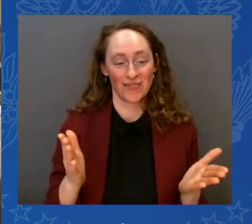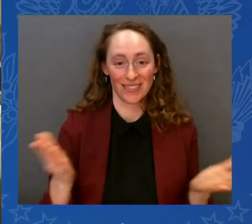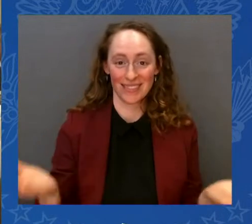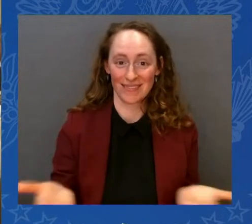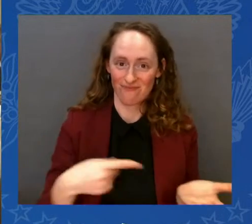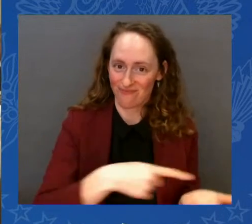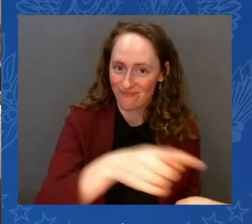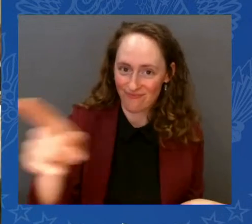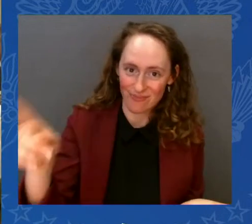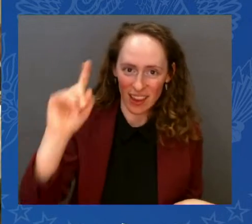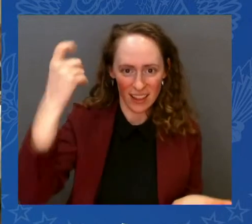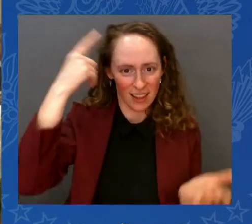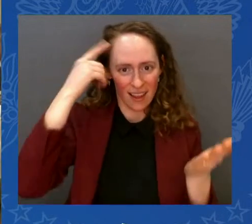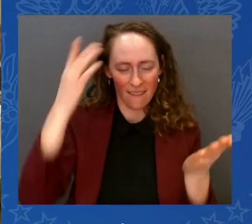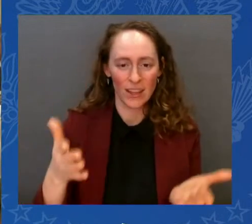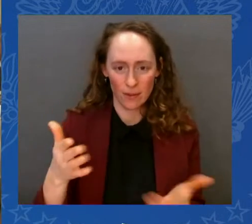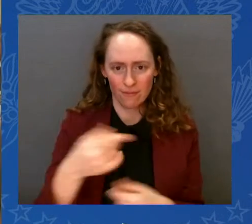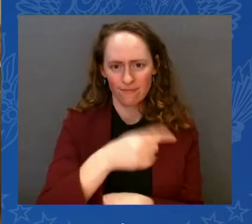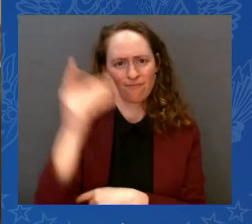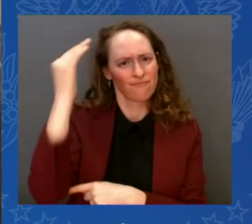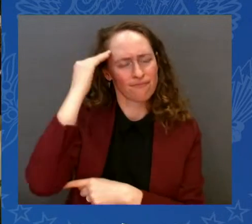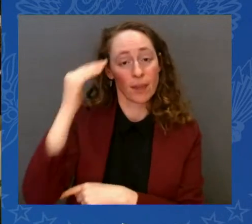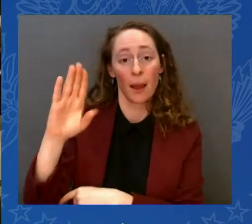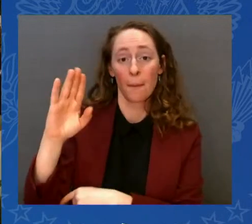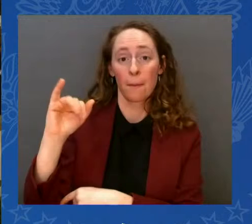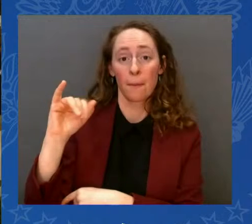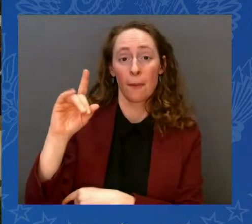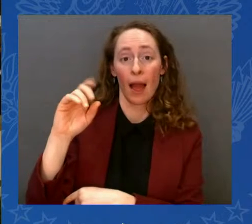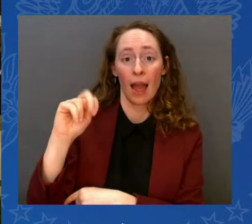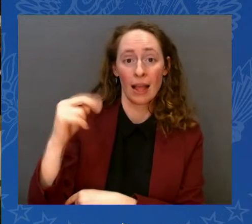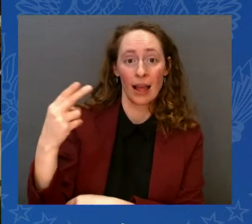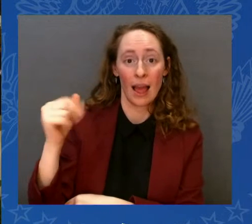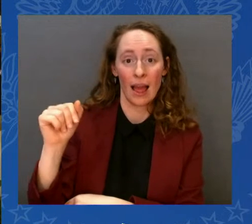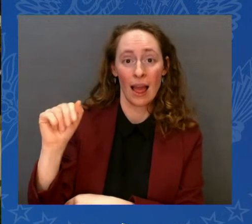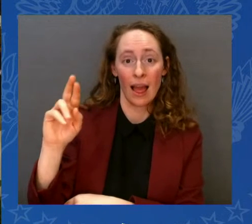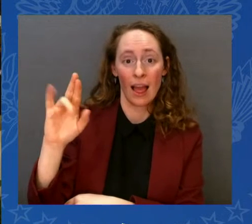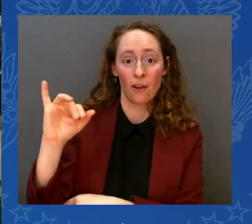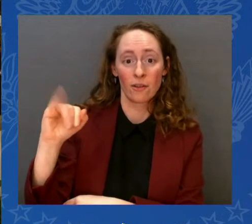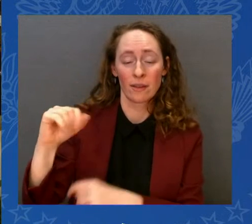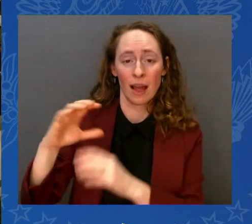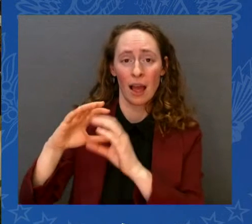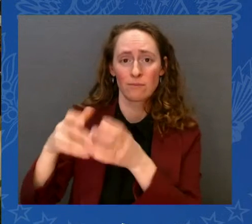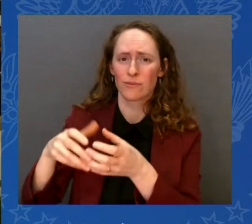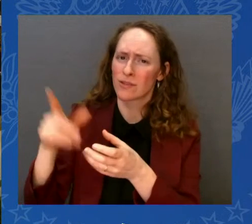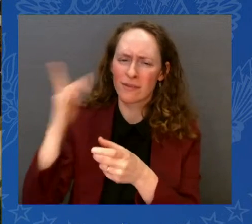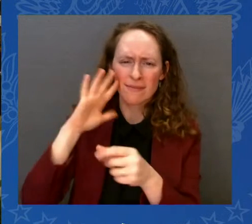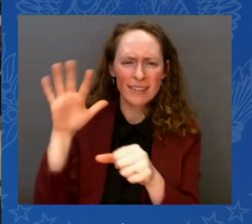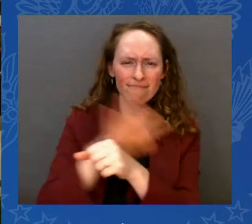on really laying out a strong, resilient economic recovery, and one that is also inclusive --